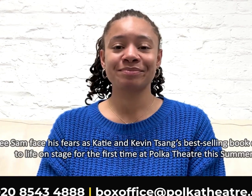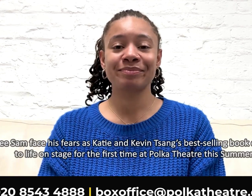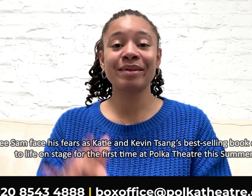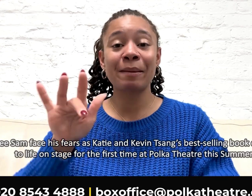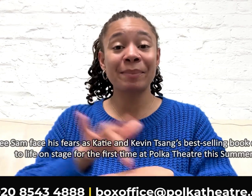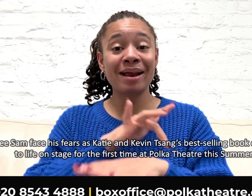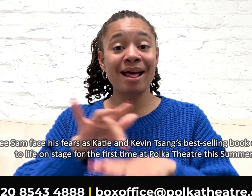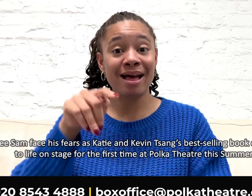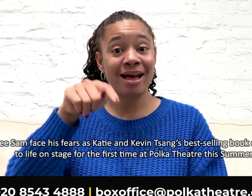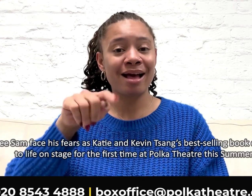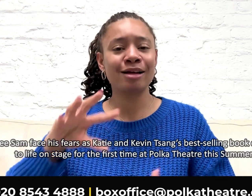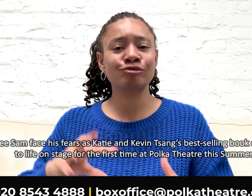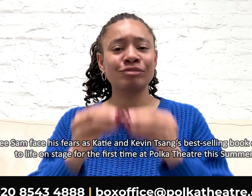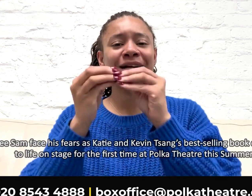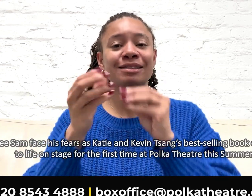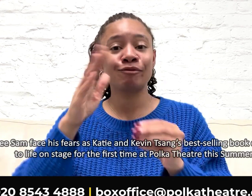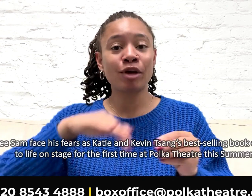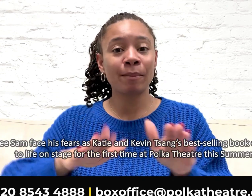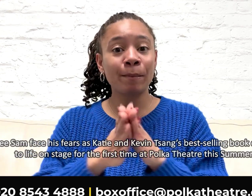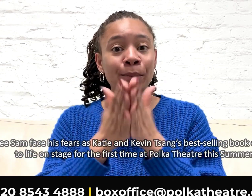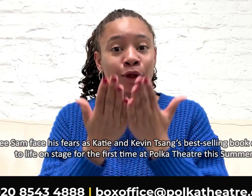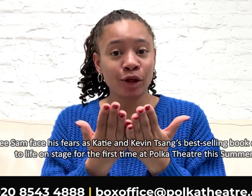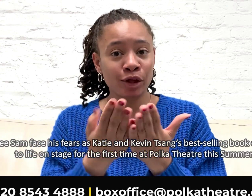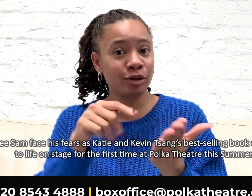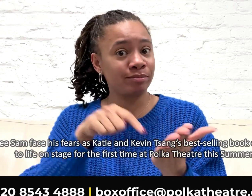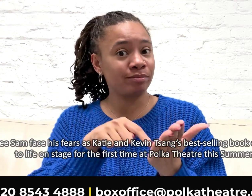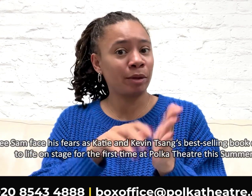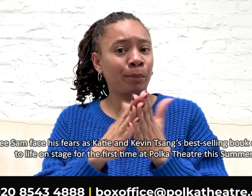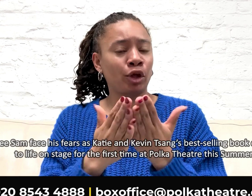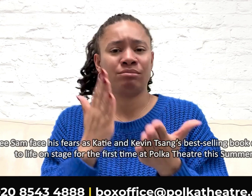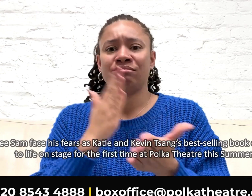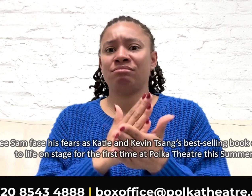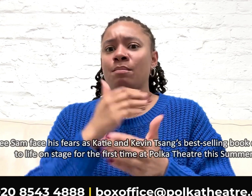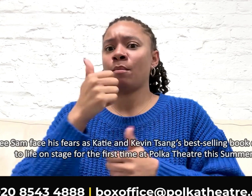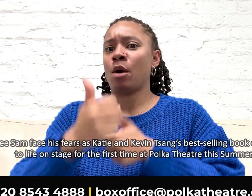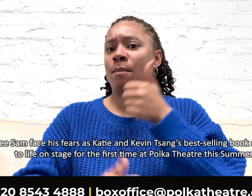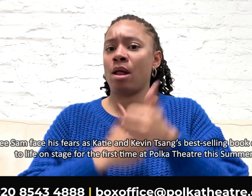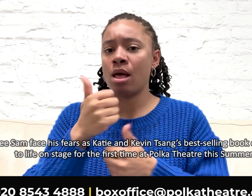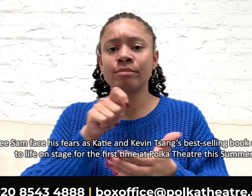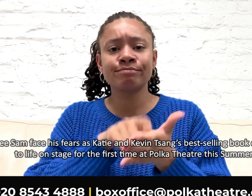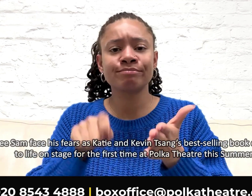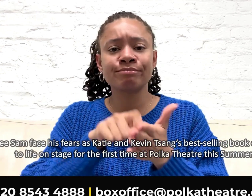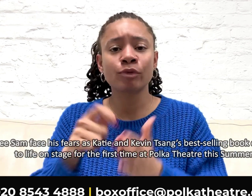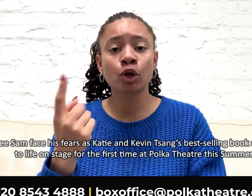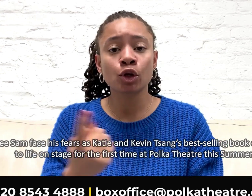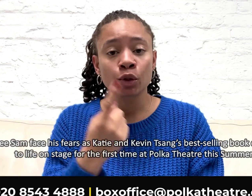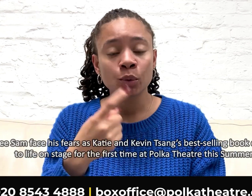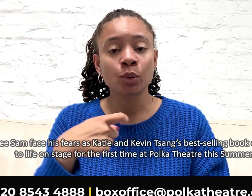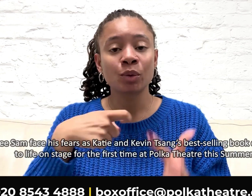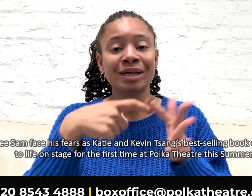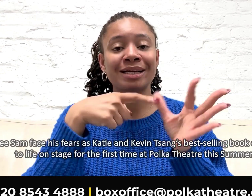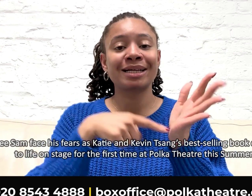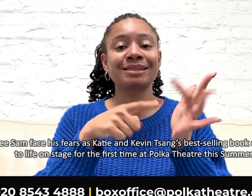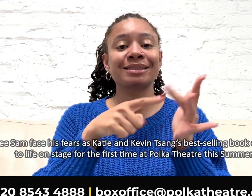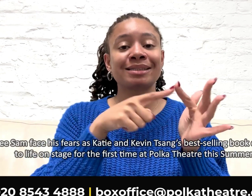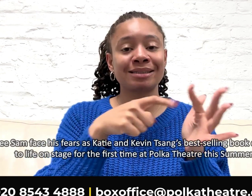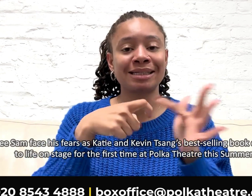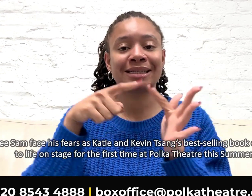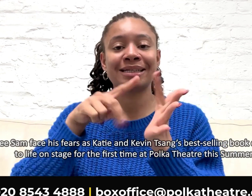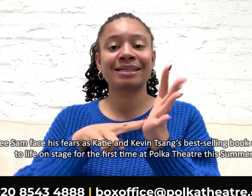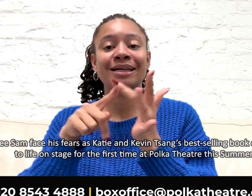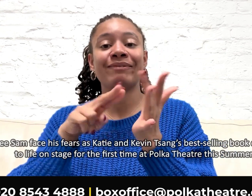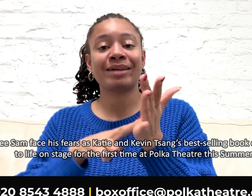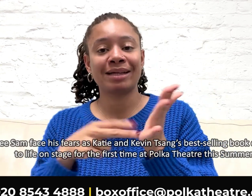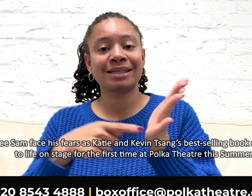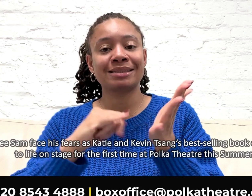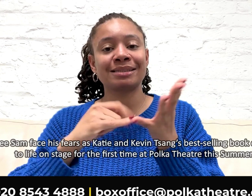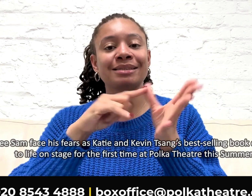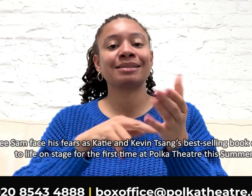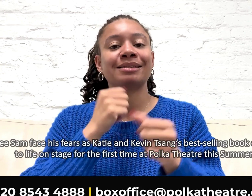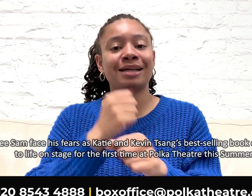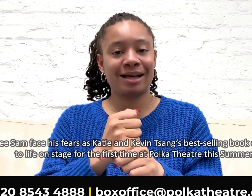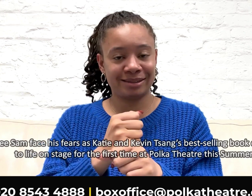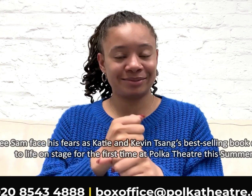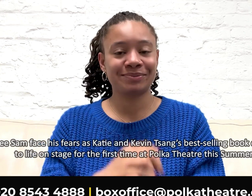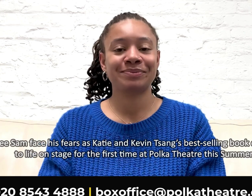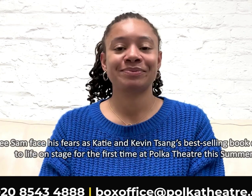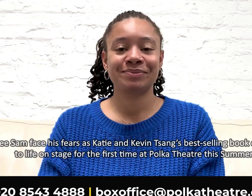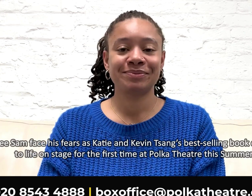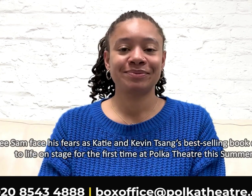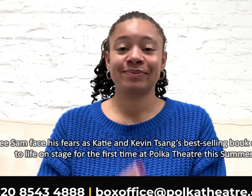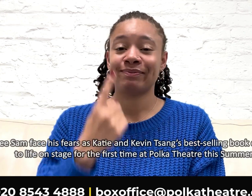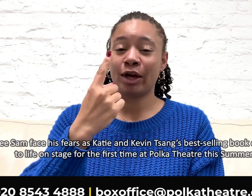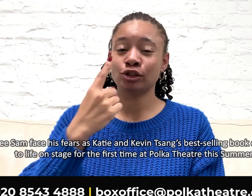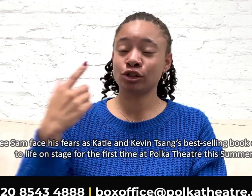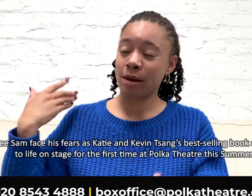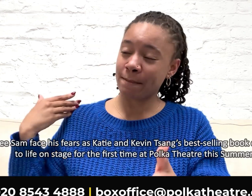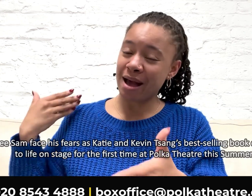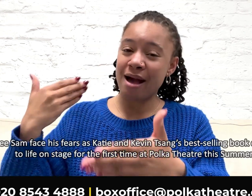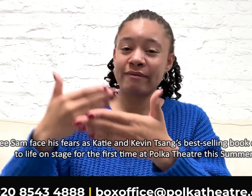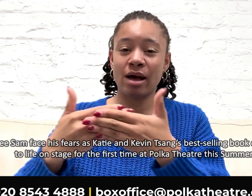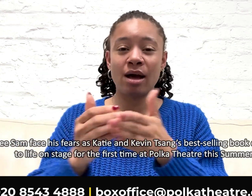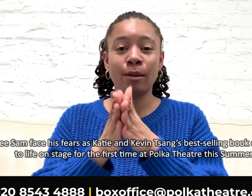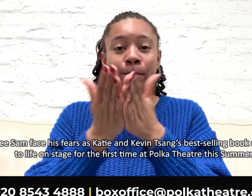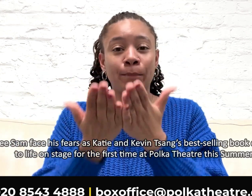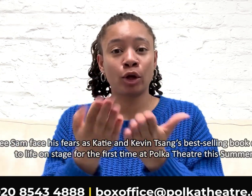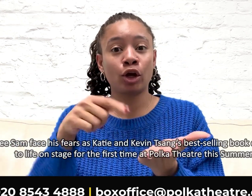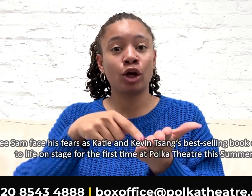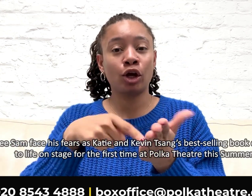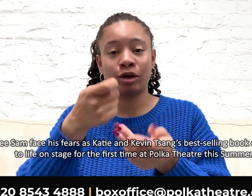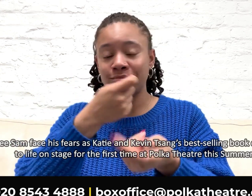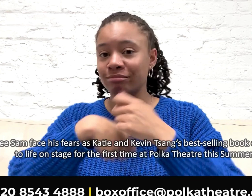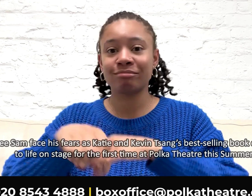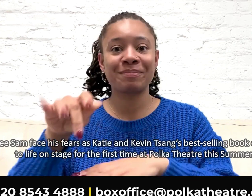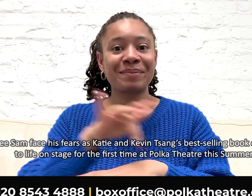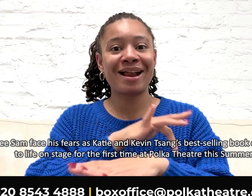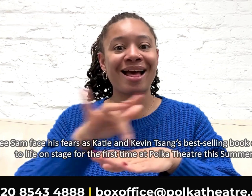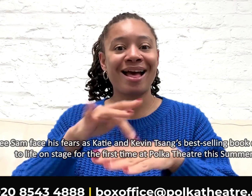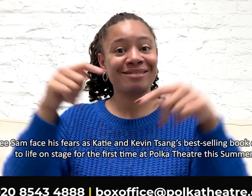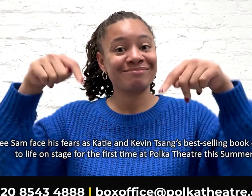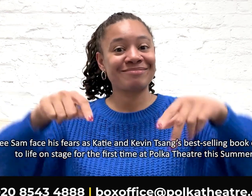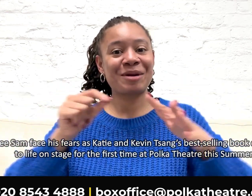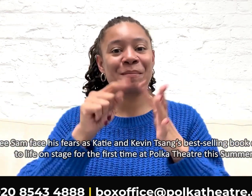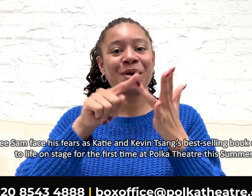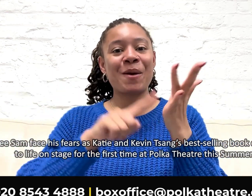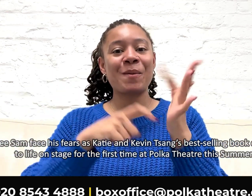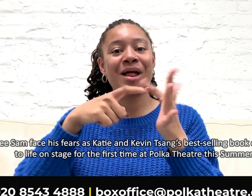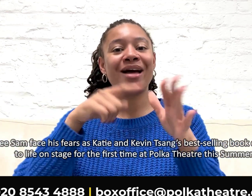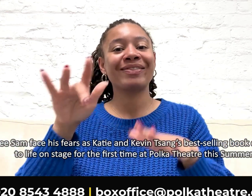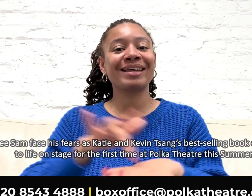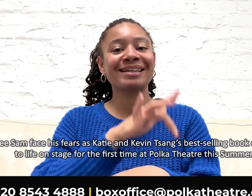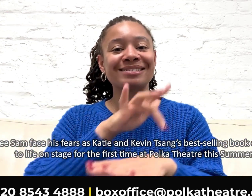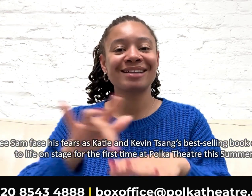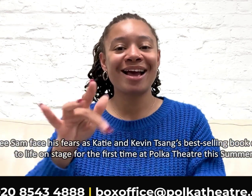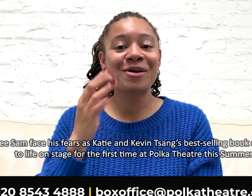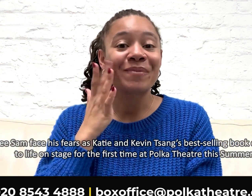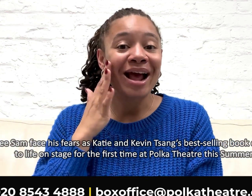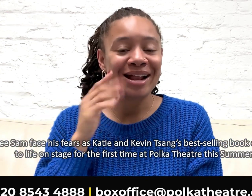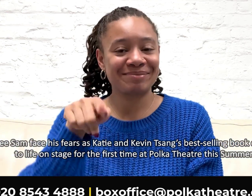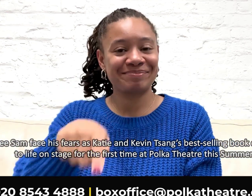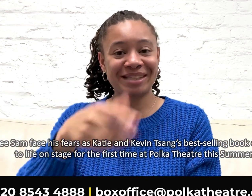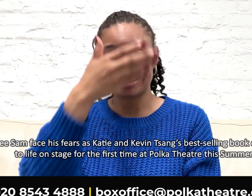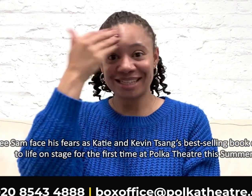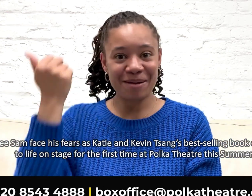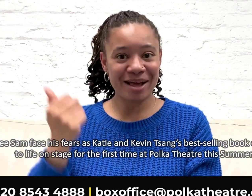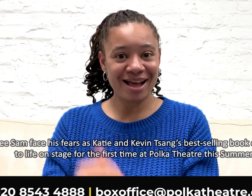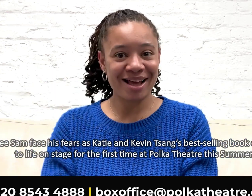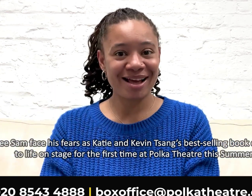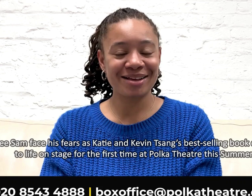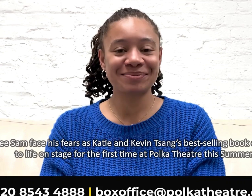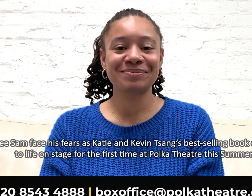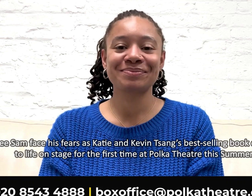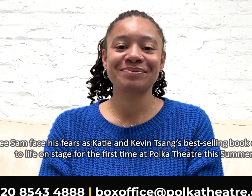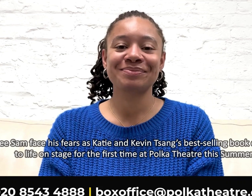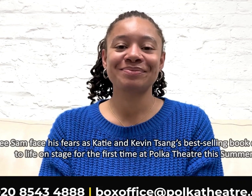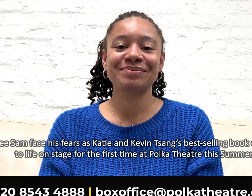See Sam face his fears as Katie and Kevin Tsang’s best-selling book comes to life on stage for the first time at Polka Theatre this Summer!